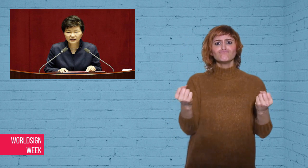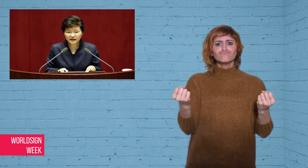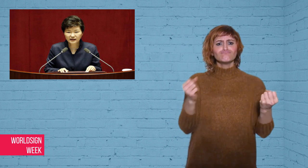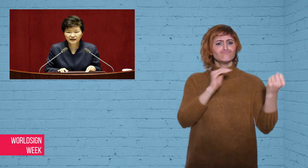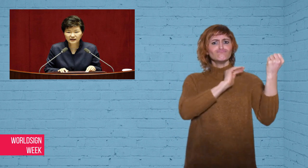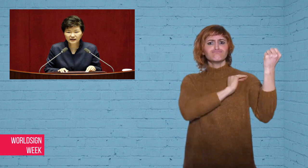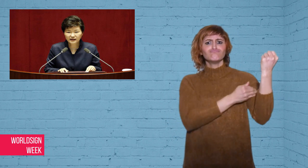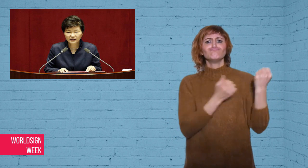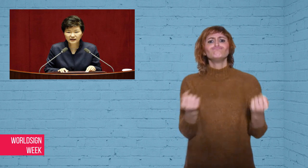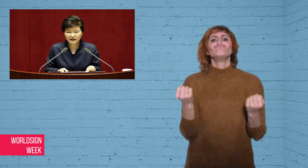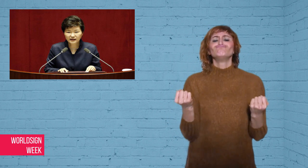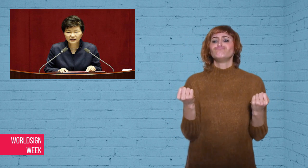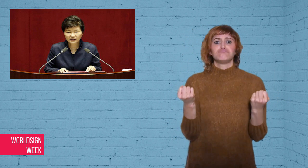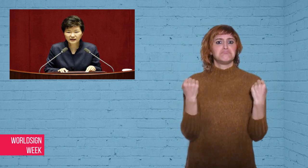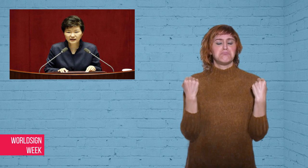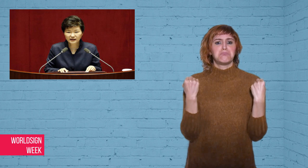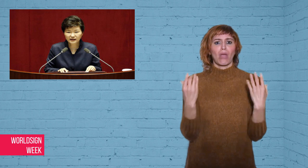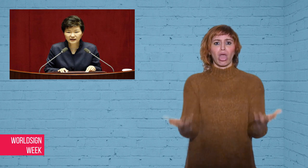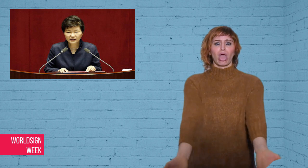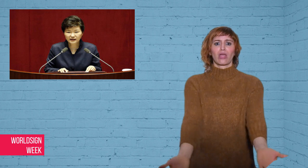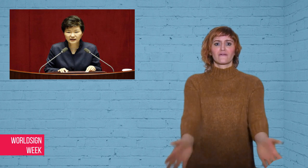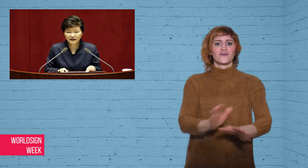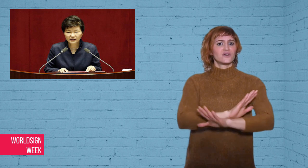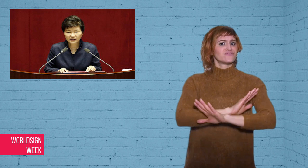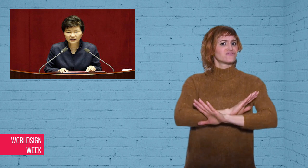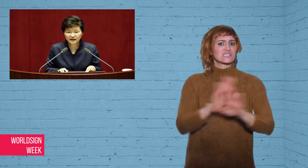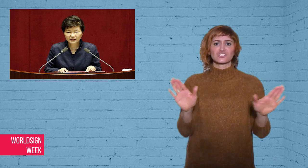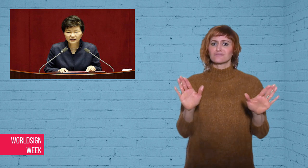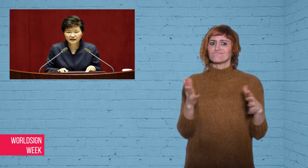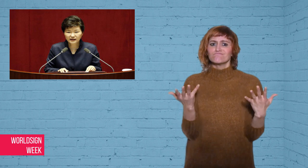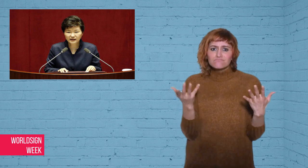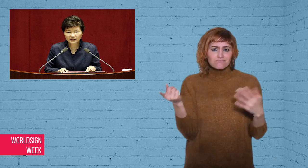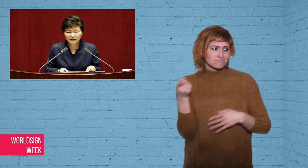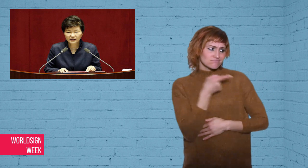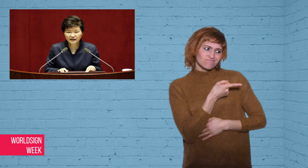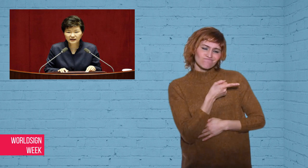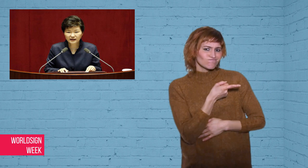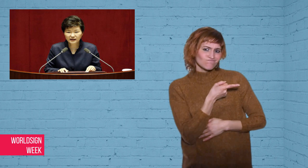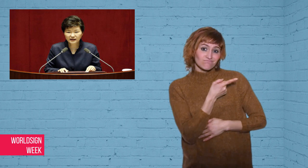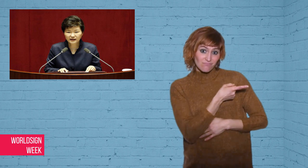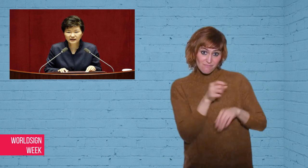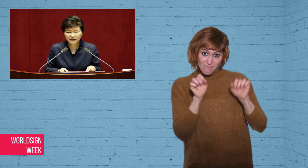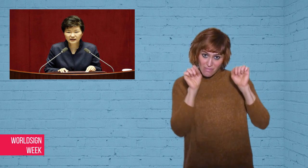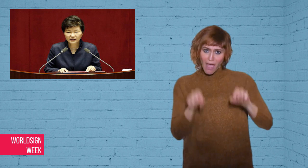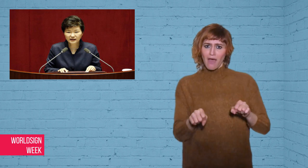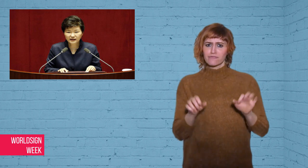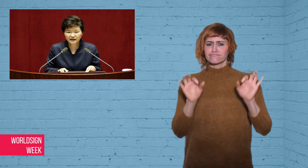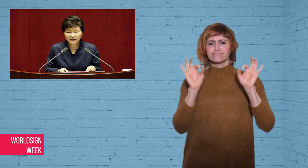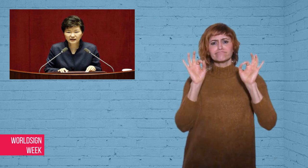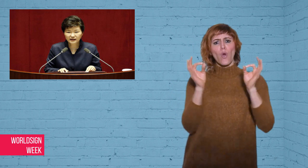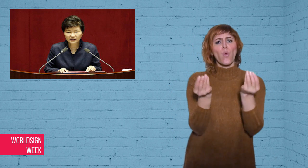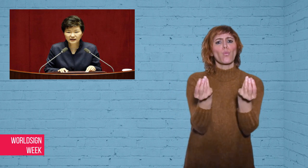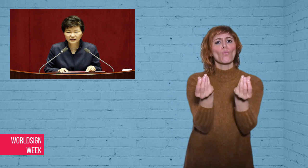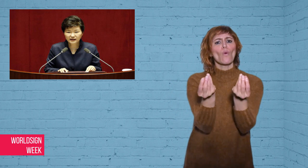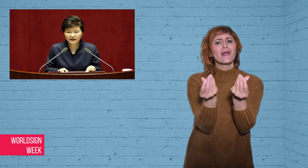has lost all authority and is no longer